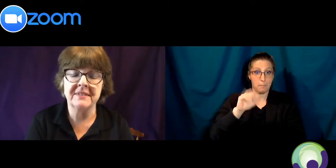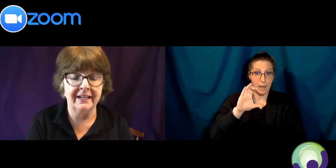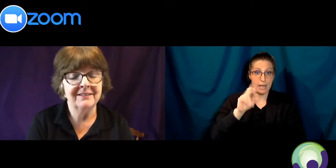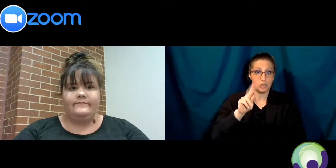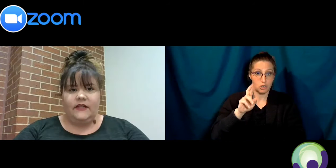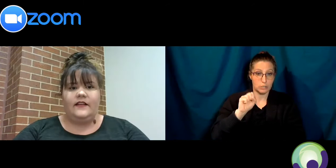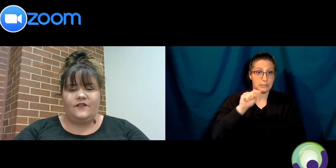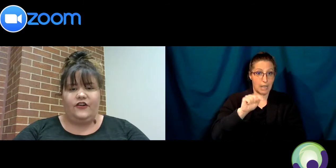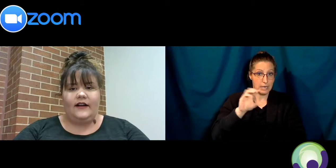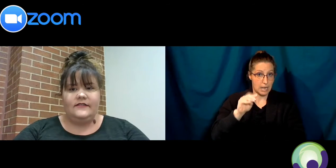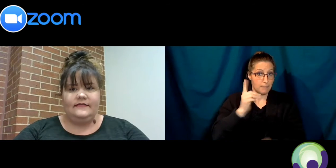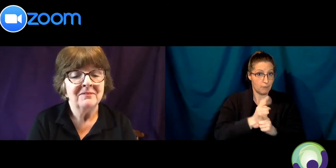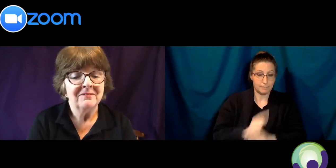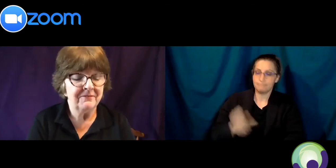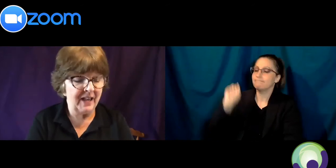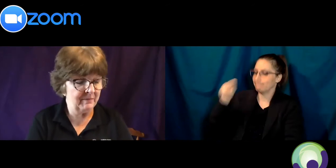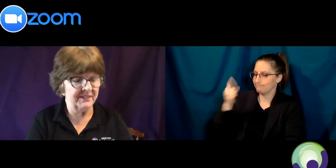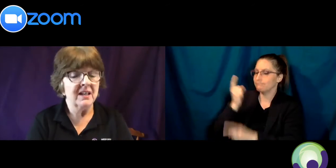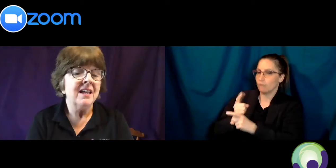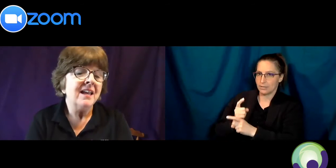Justine: That's correct. >>Maryann: Fabulous.